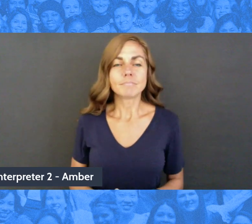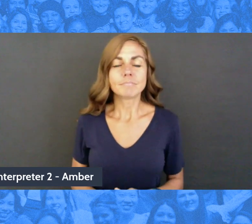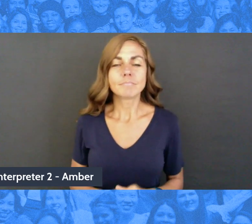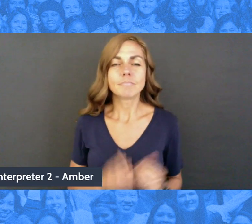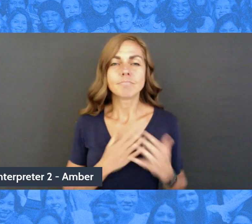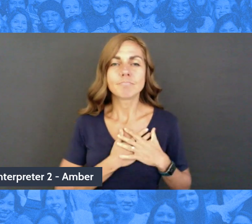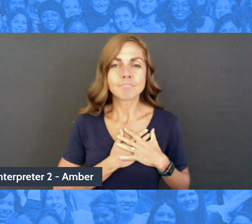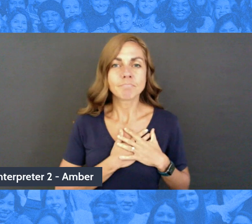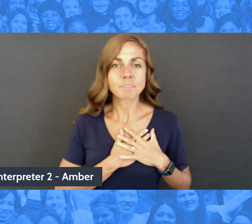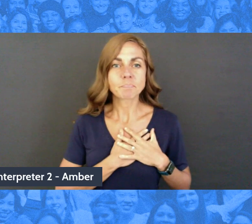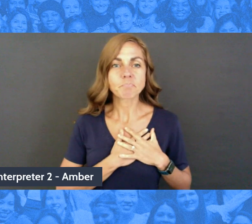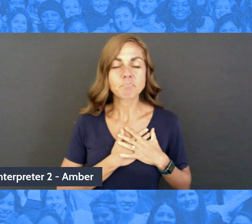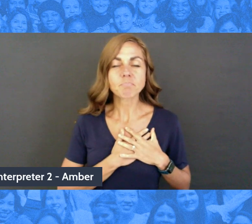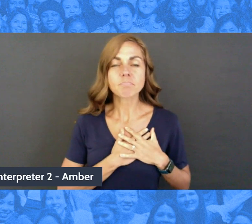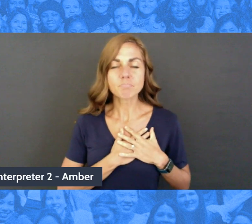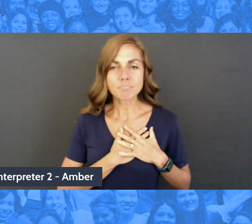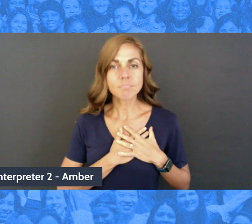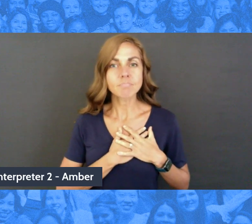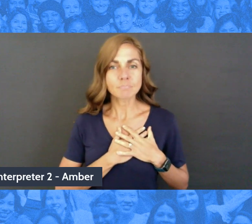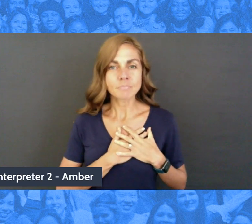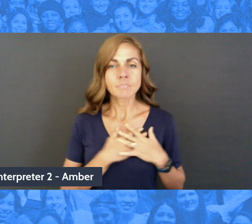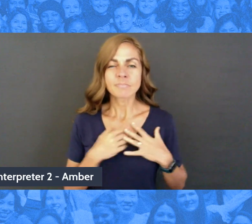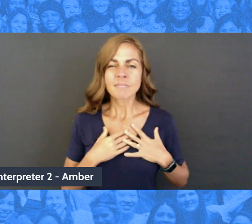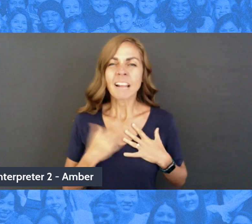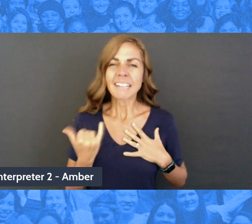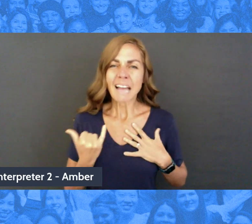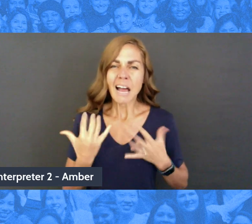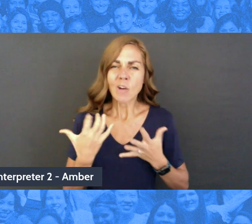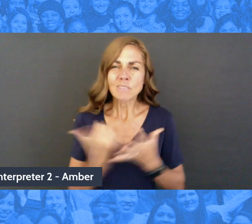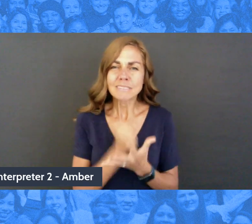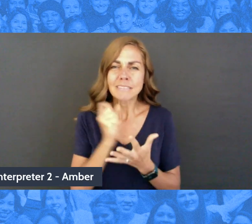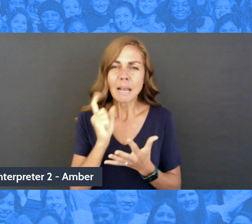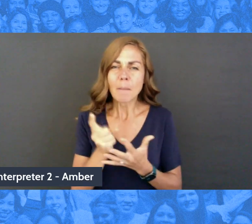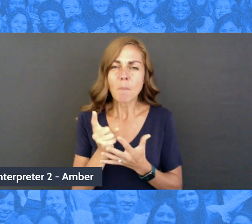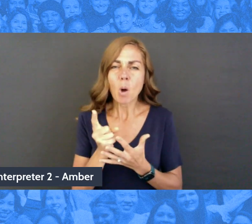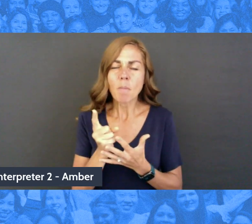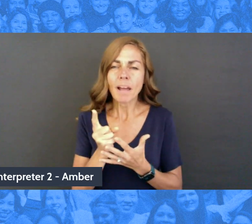And with your hands on your heart, take a moment to send yourself gratitude,